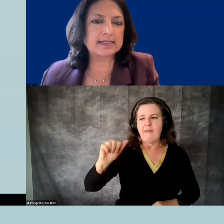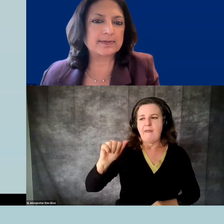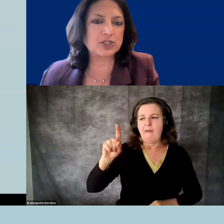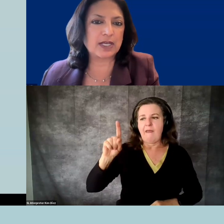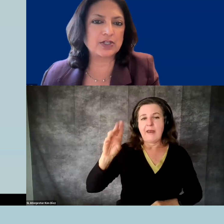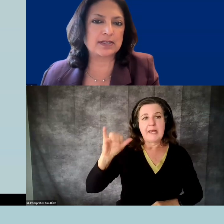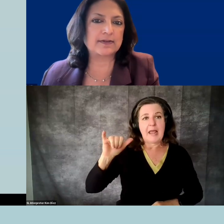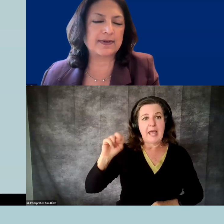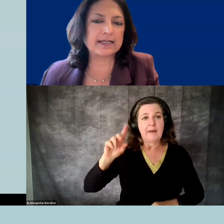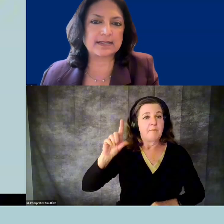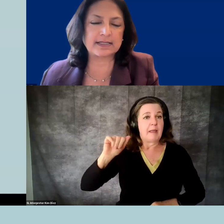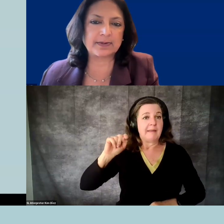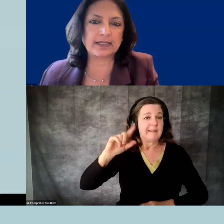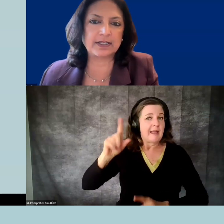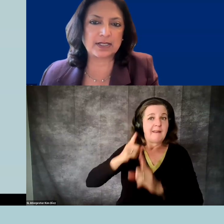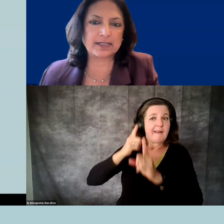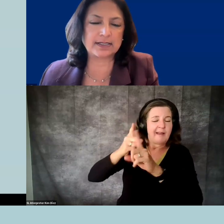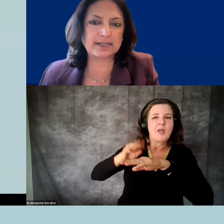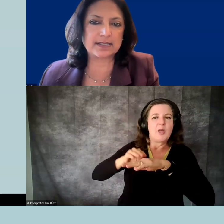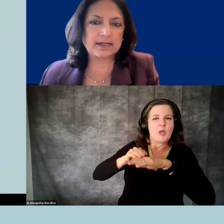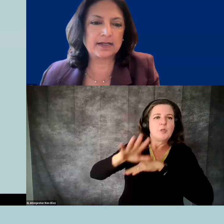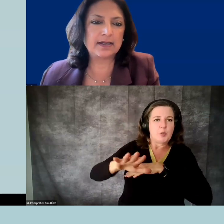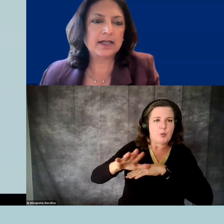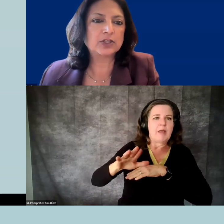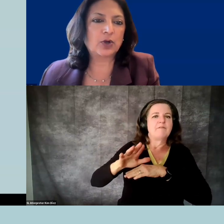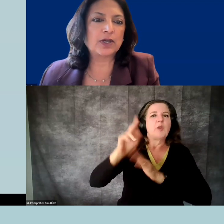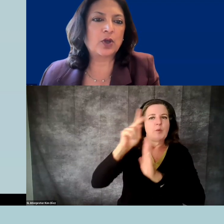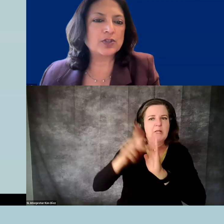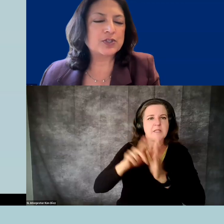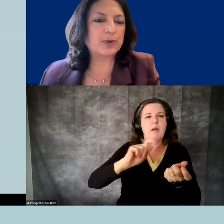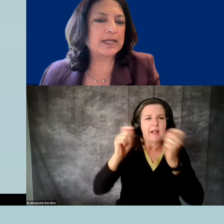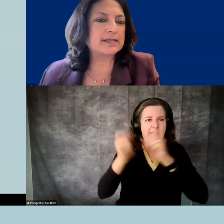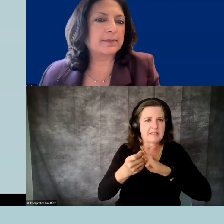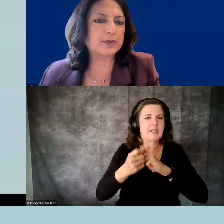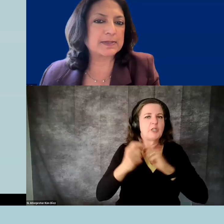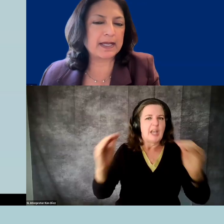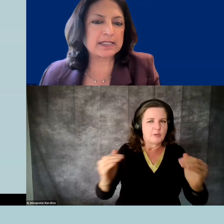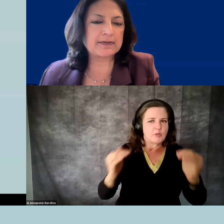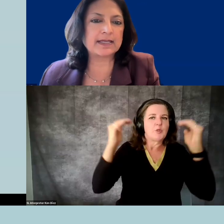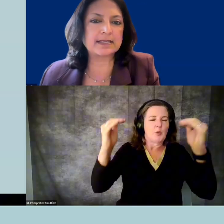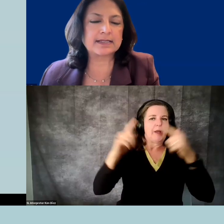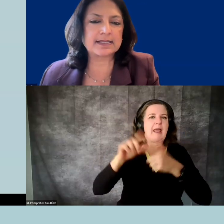systems change that advance disability justice. Laurin also brings her perspective as a